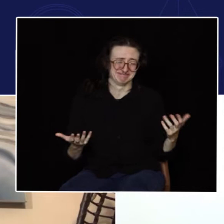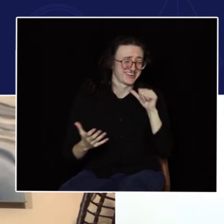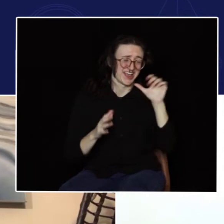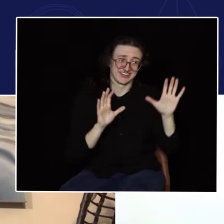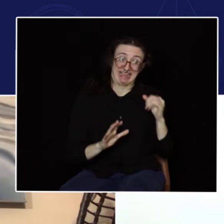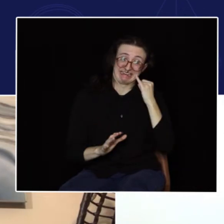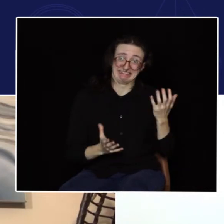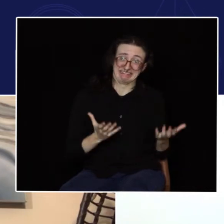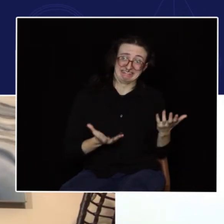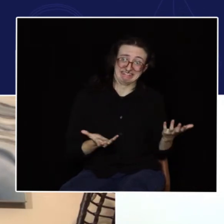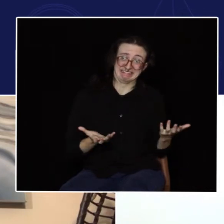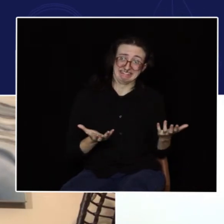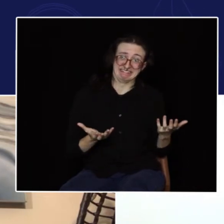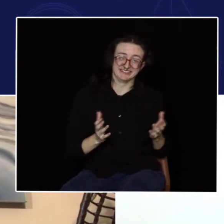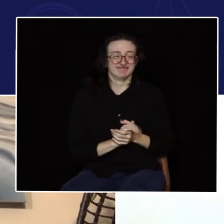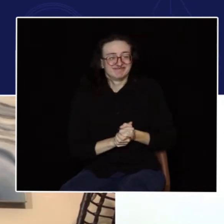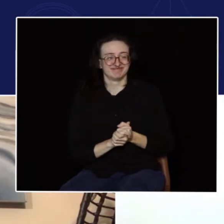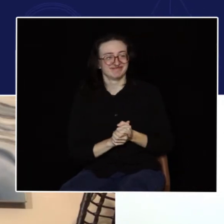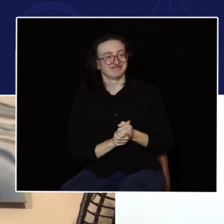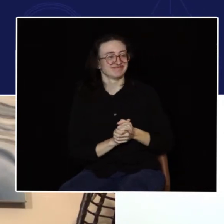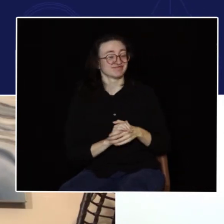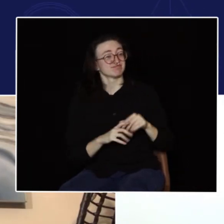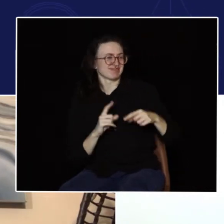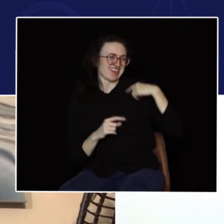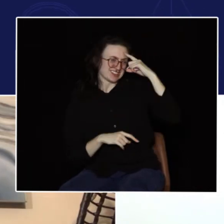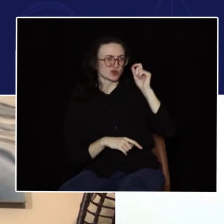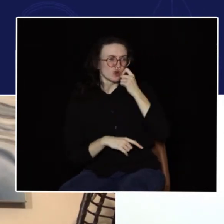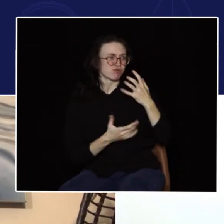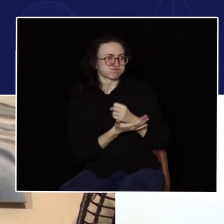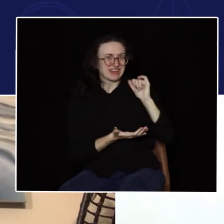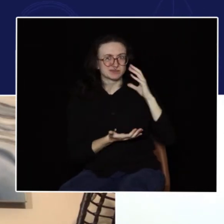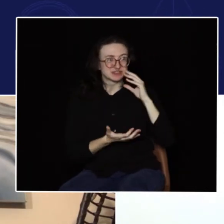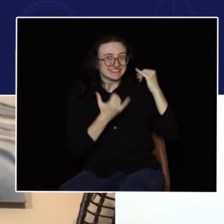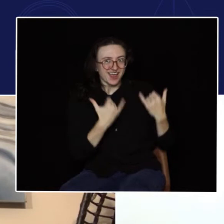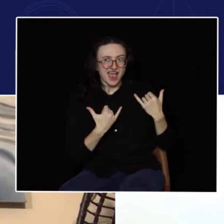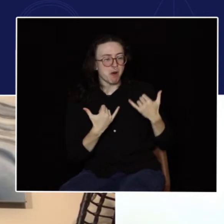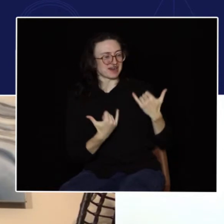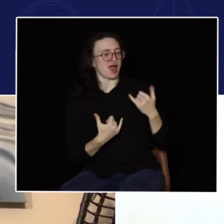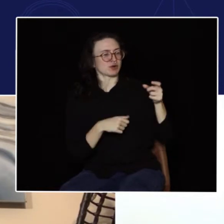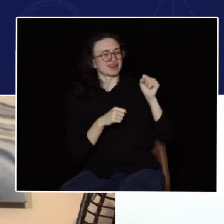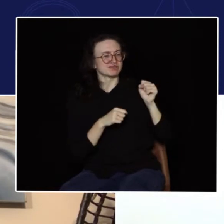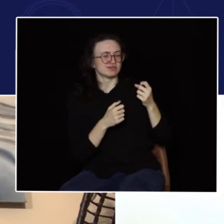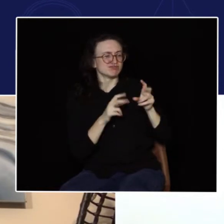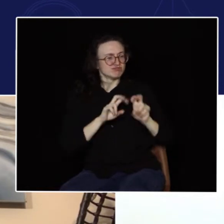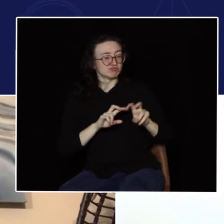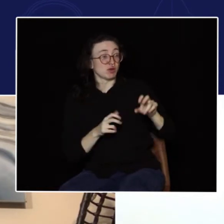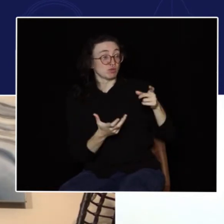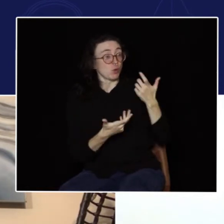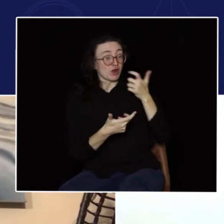But I think it's cool to have that experience now and at least you can kind of see what you like and don't like. [YABSERA:] Yeah. [WILLIAMS:] The emotional journey -- you’re not alone.